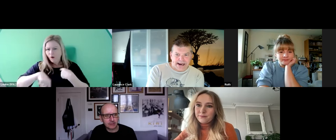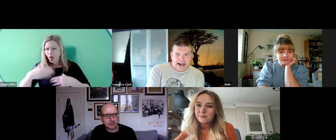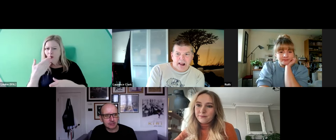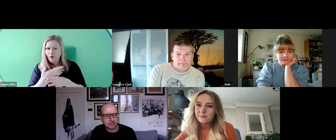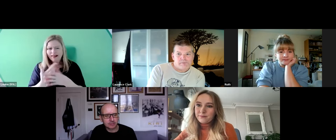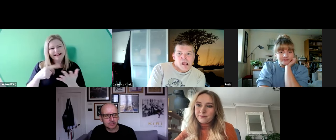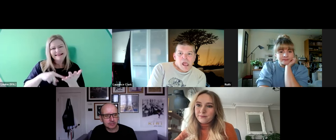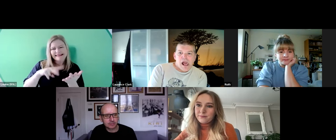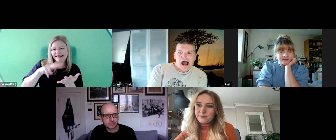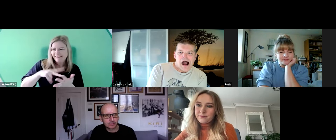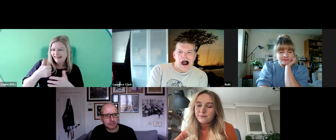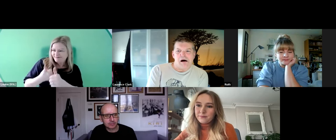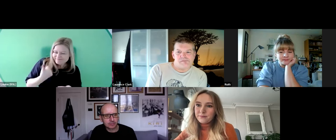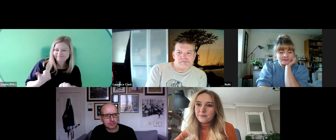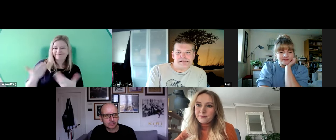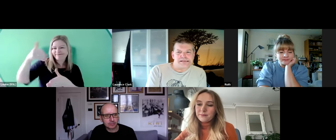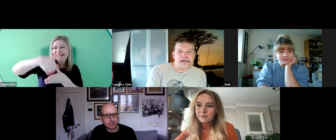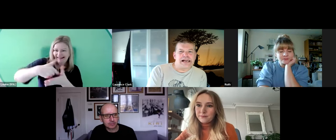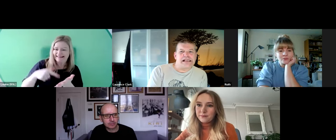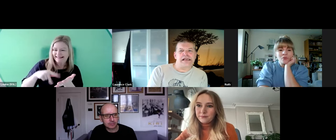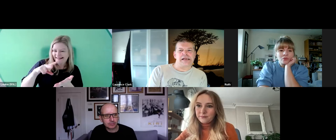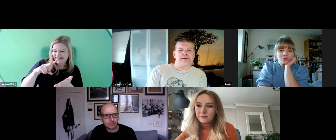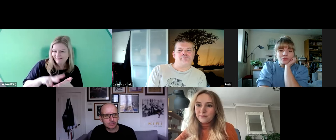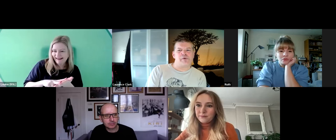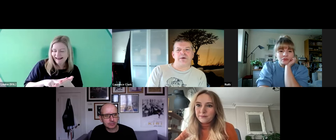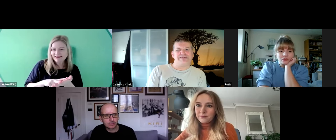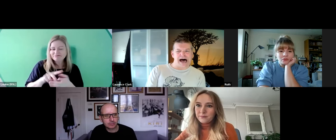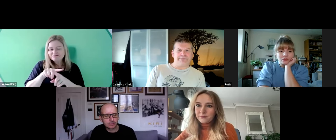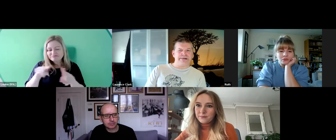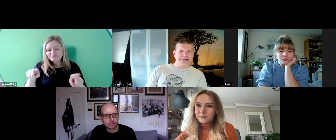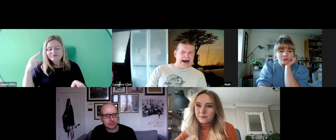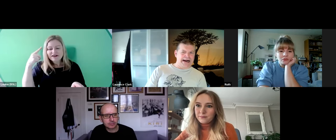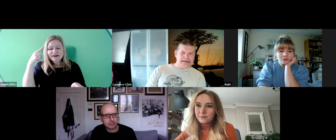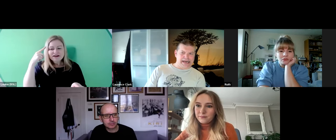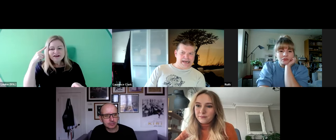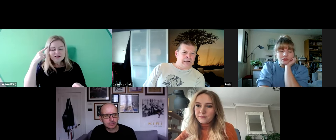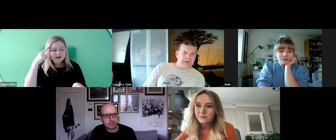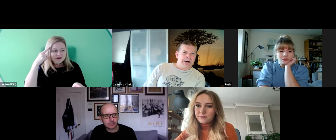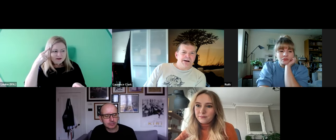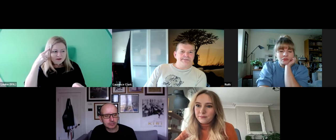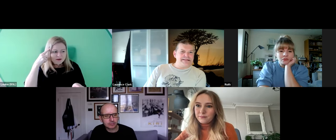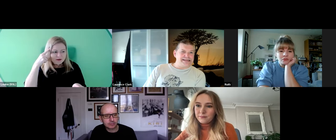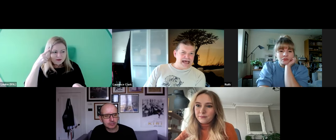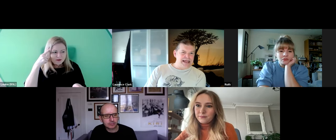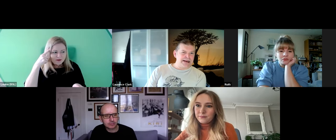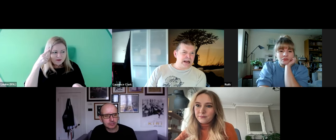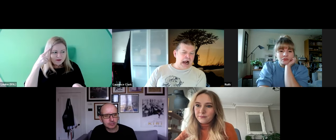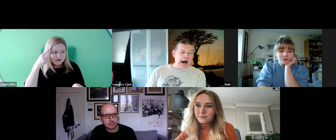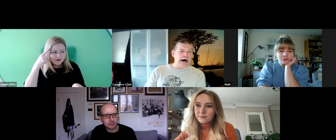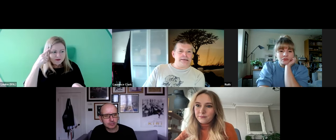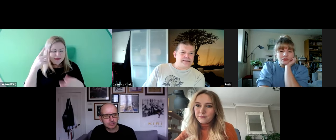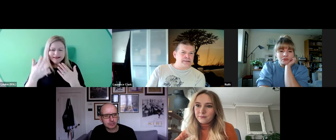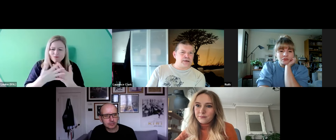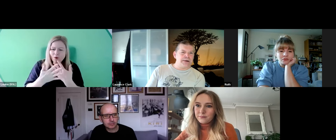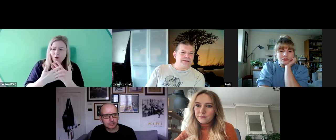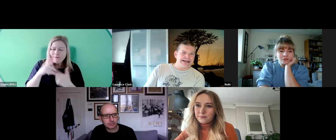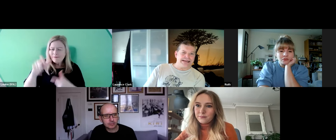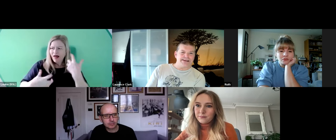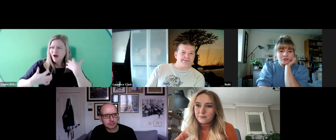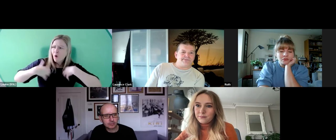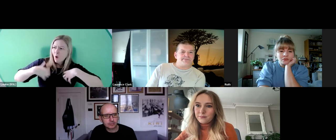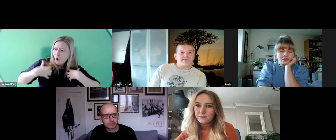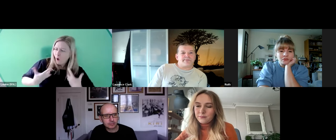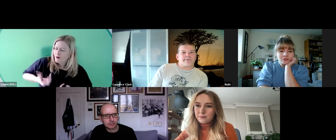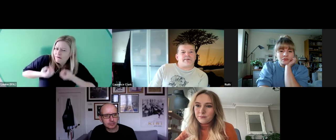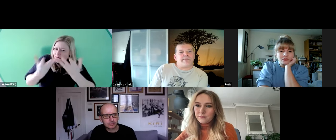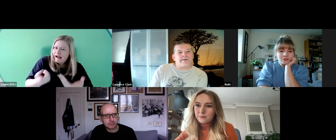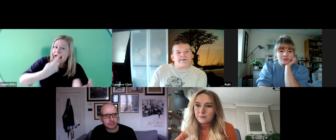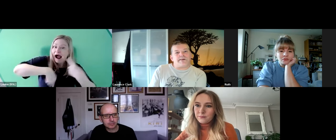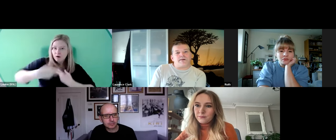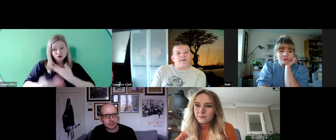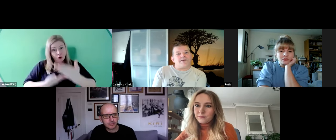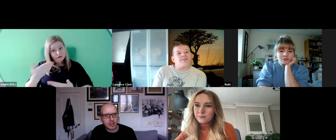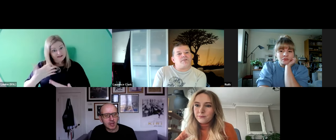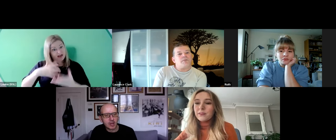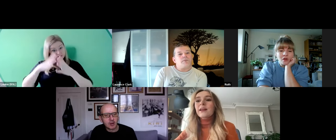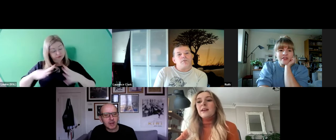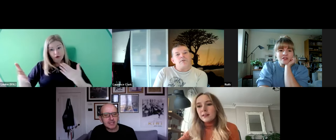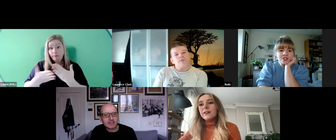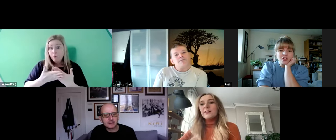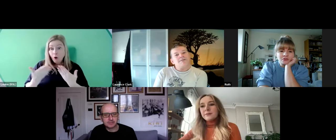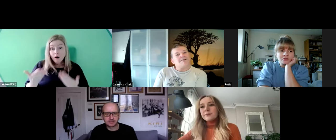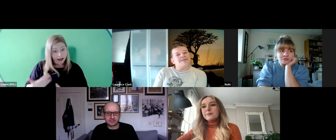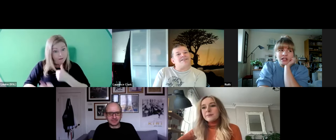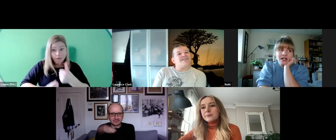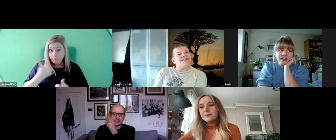Do you think there's more of an appetite now for telling our stories?